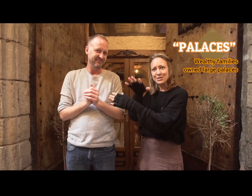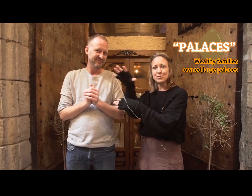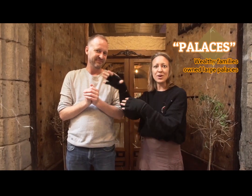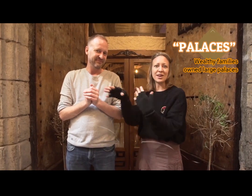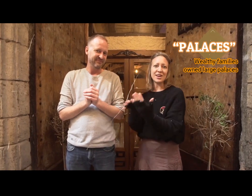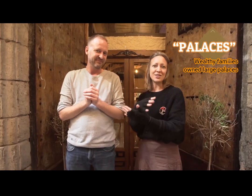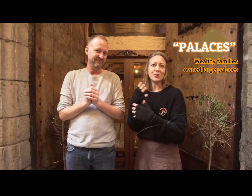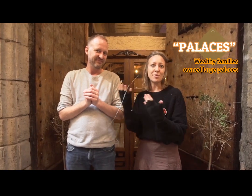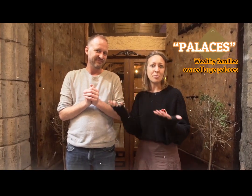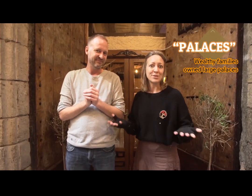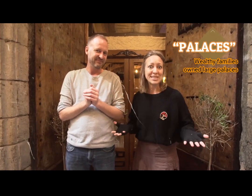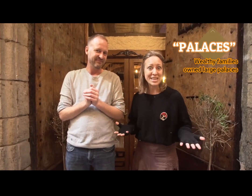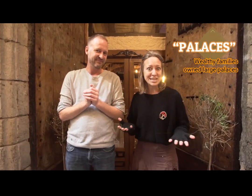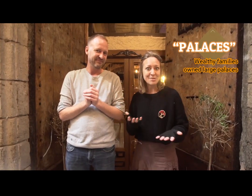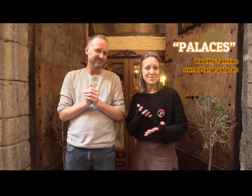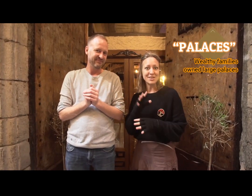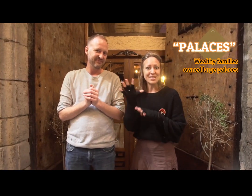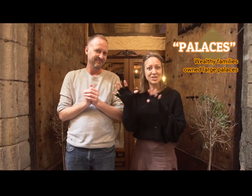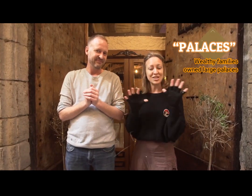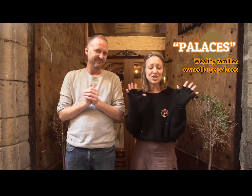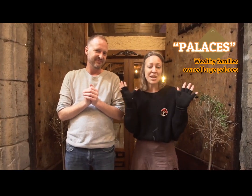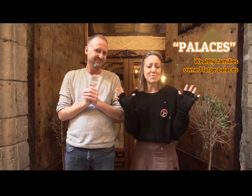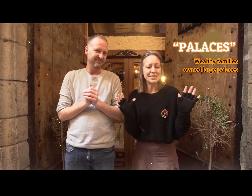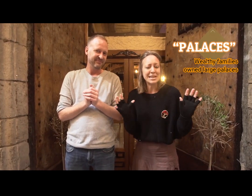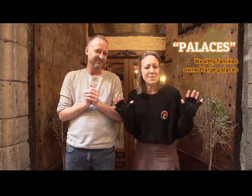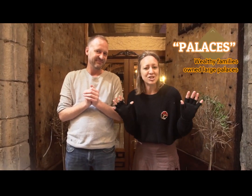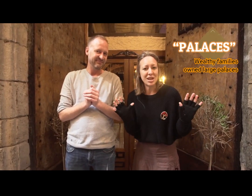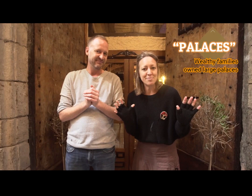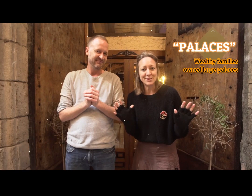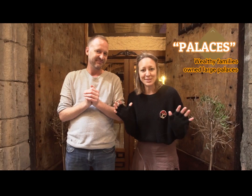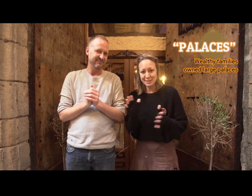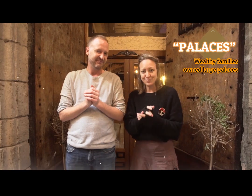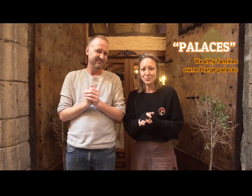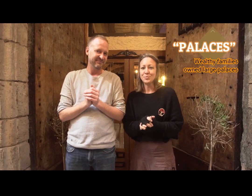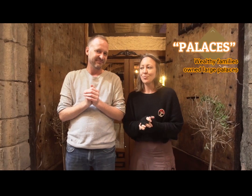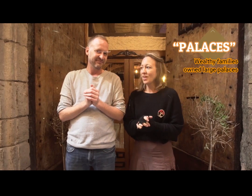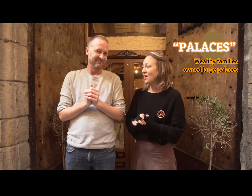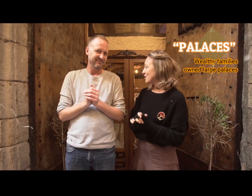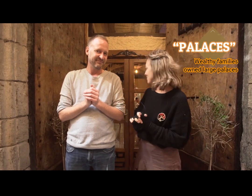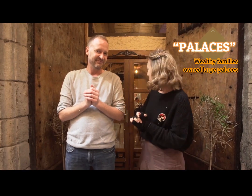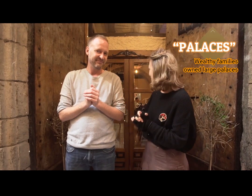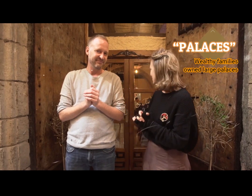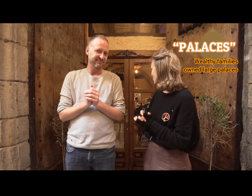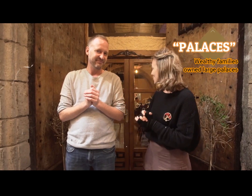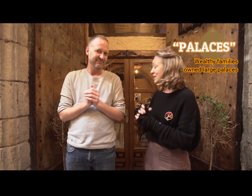and the other area is where the families would sleep, the sleeping chambers